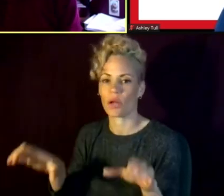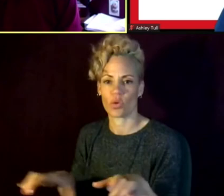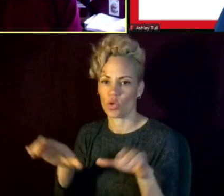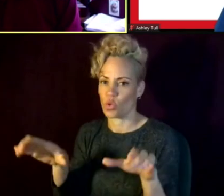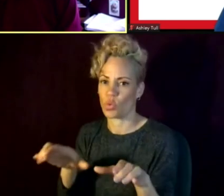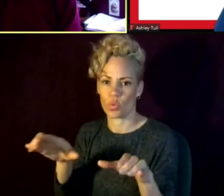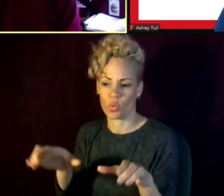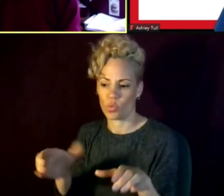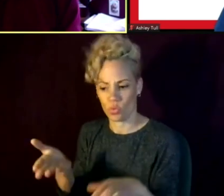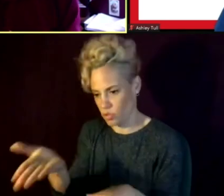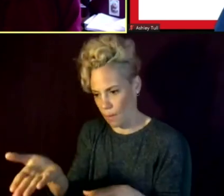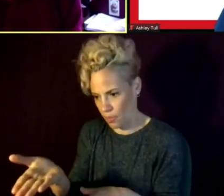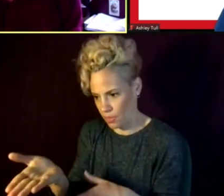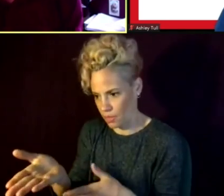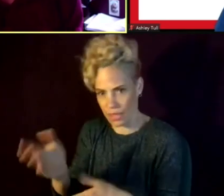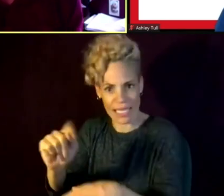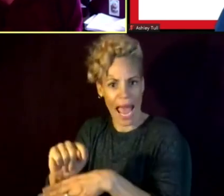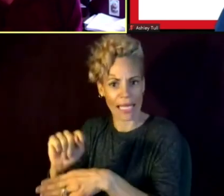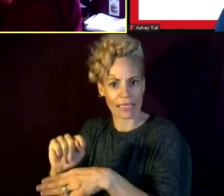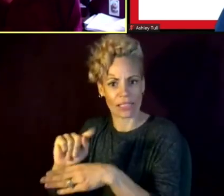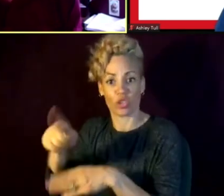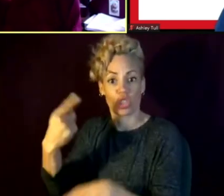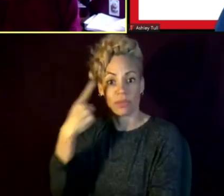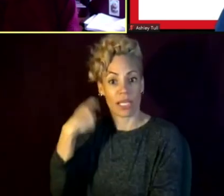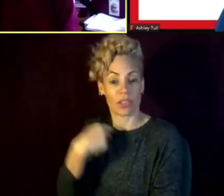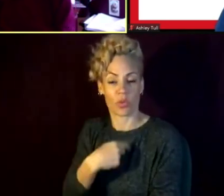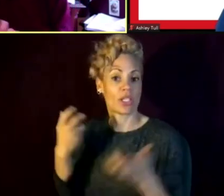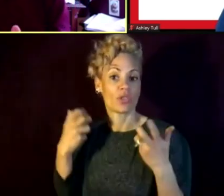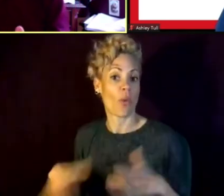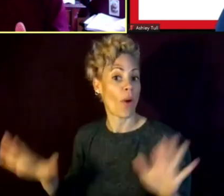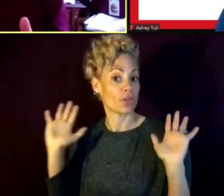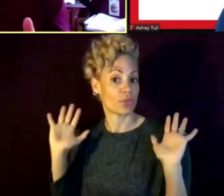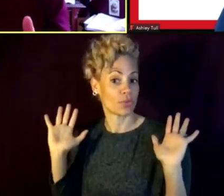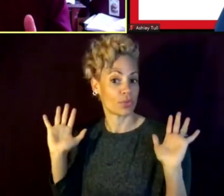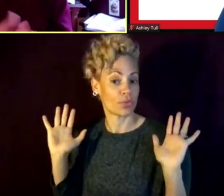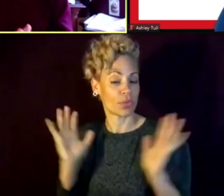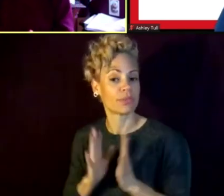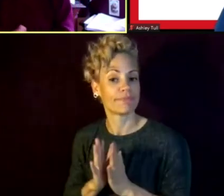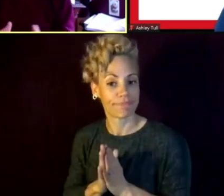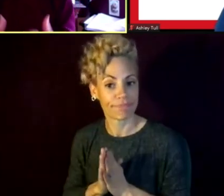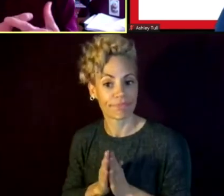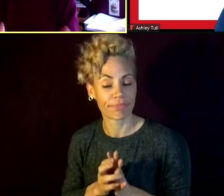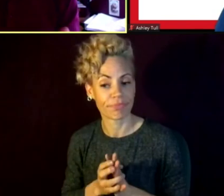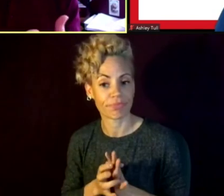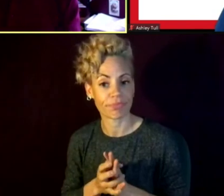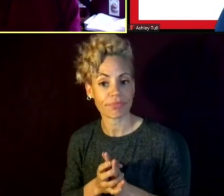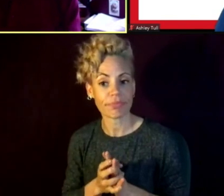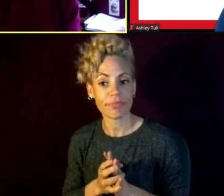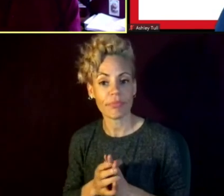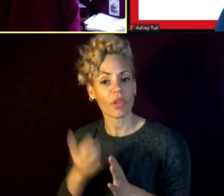just because we don't wanna do it. And so that if you take a job,